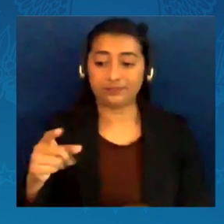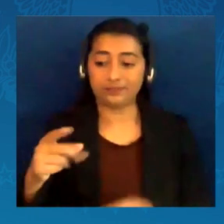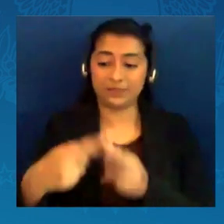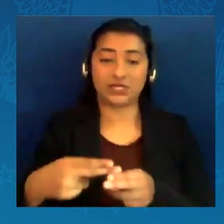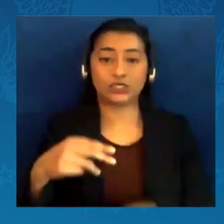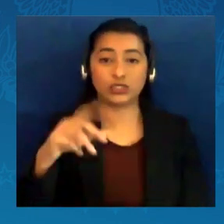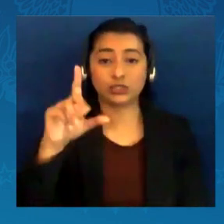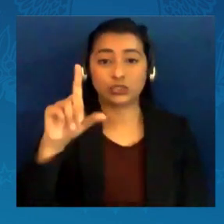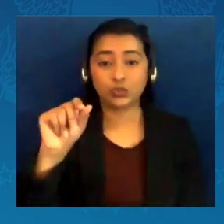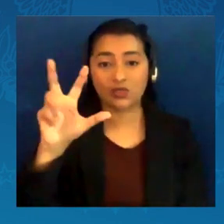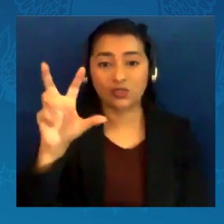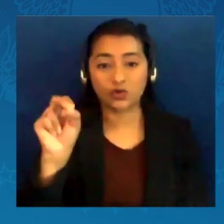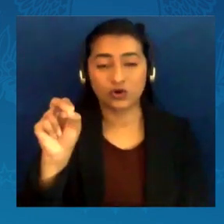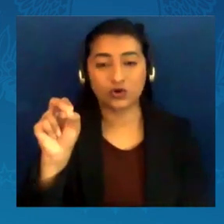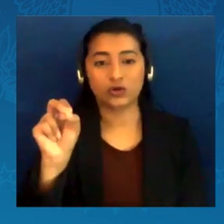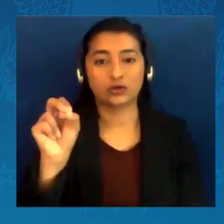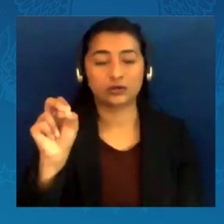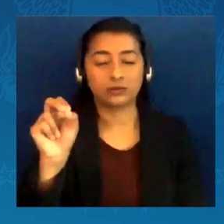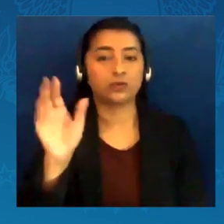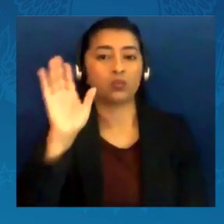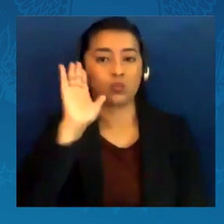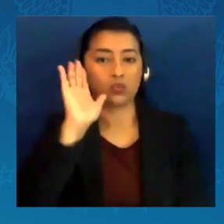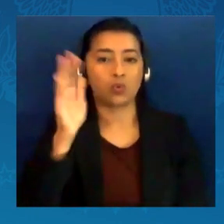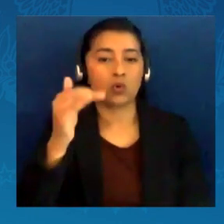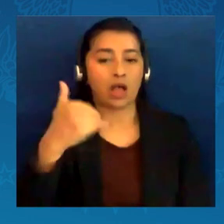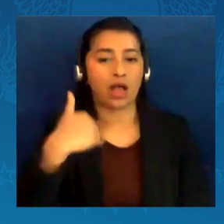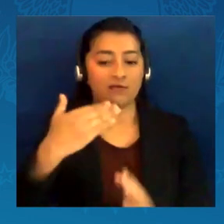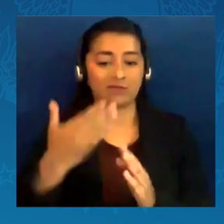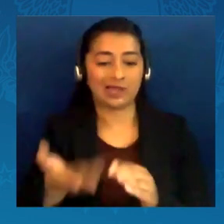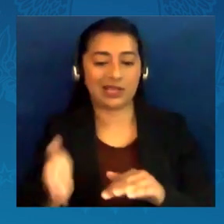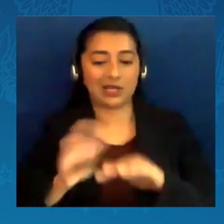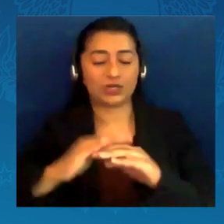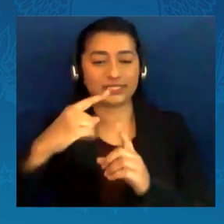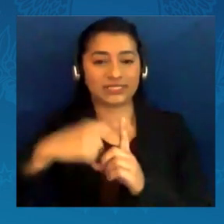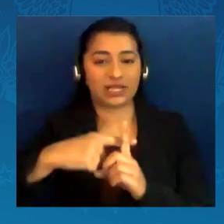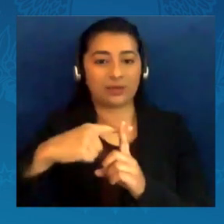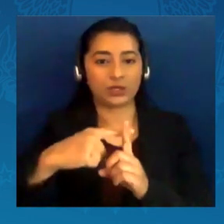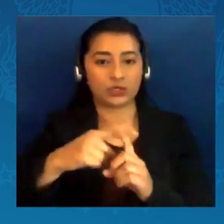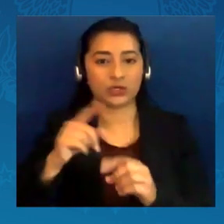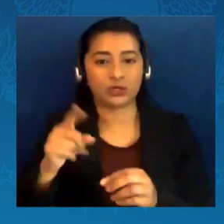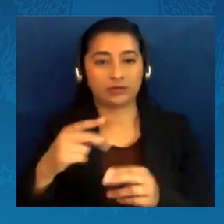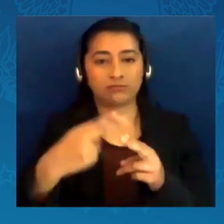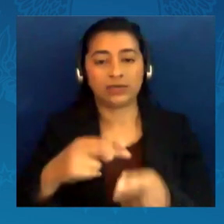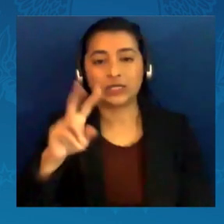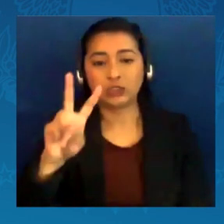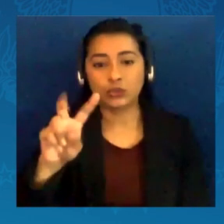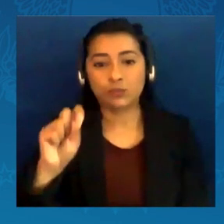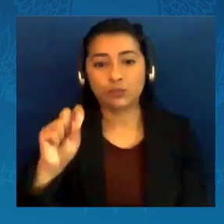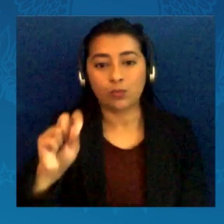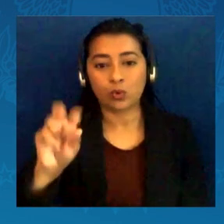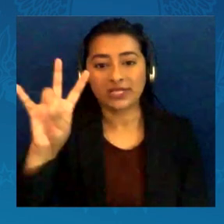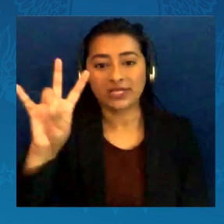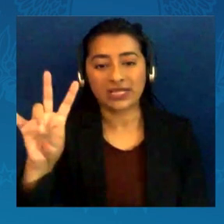We are looking at an increase in temperature, but believe it is at two point seven degrees Fahrenheit by 20 30.